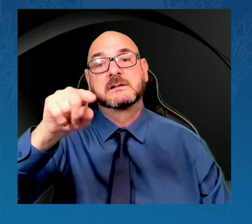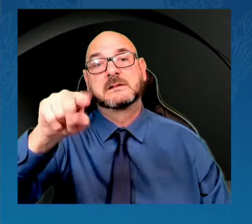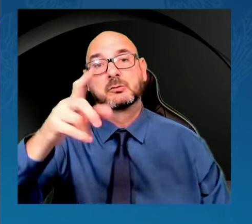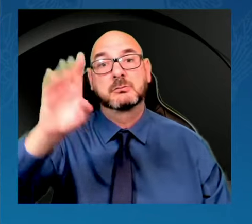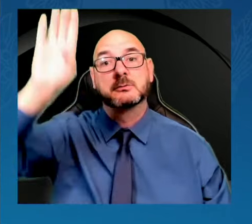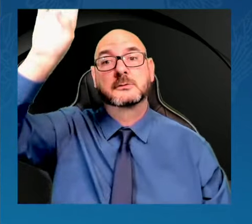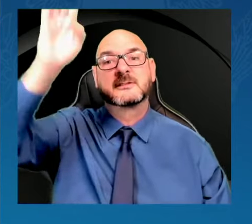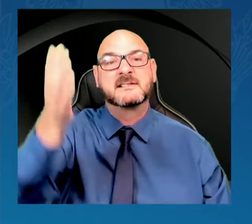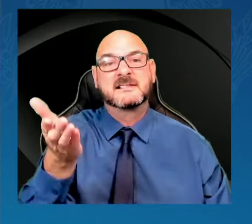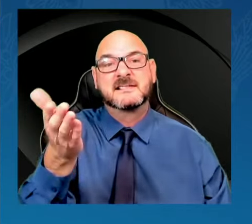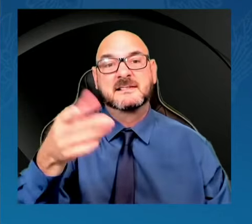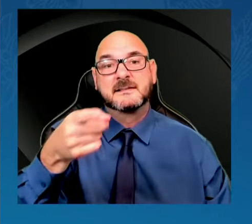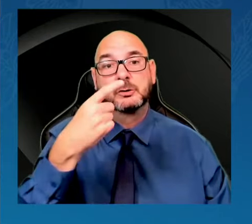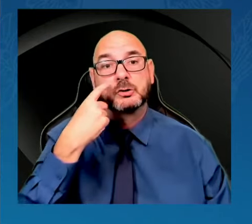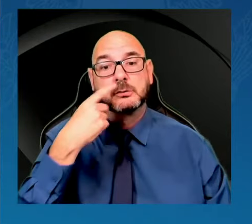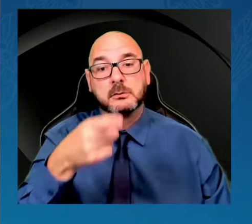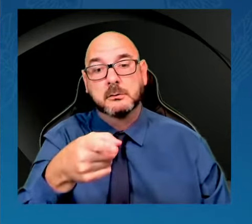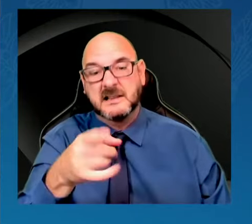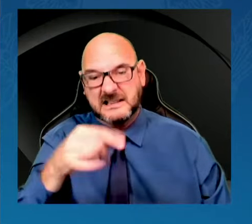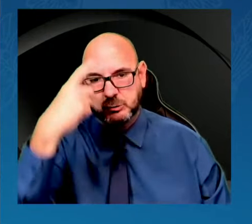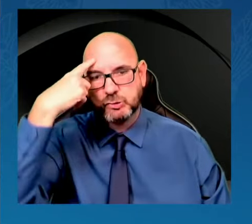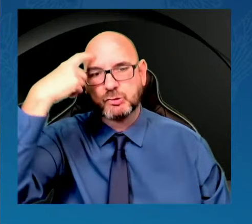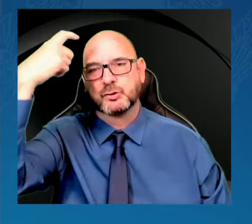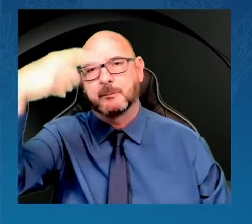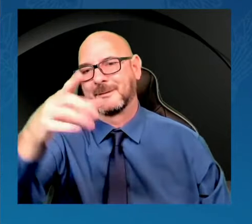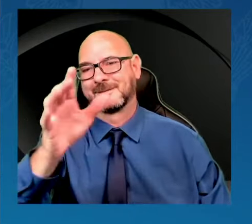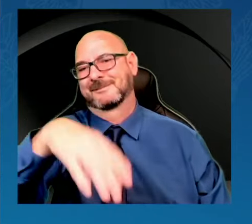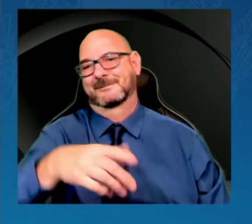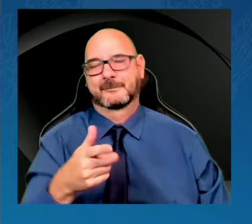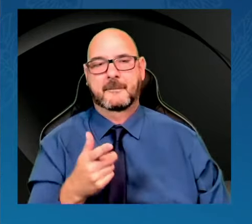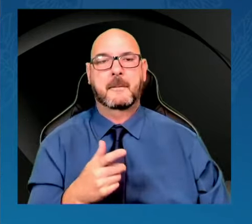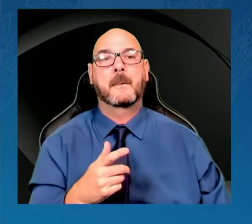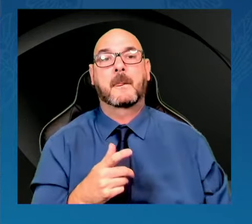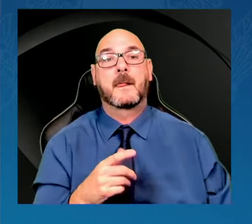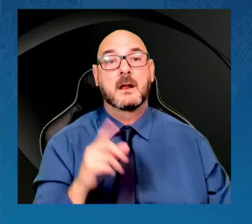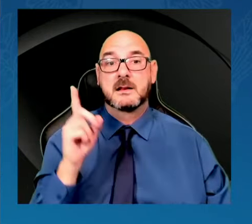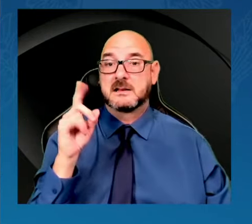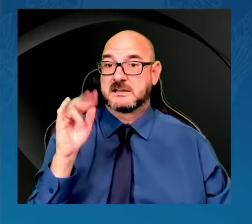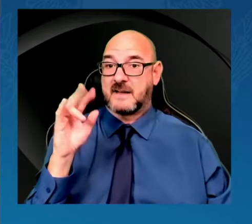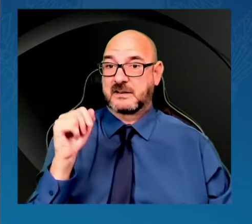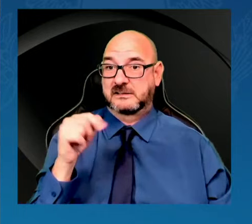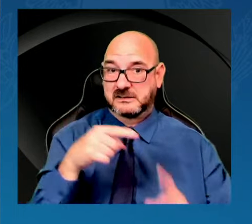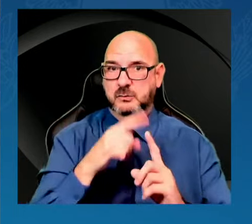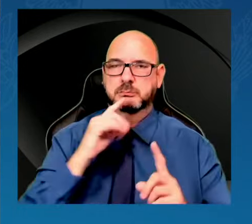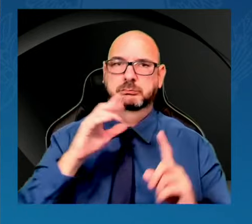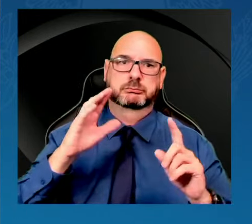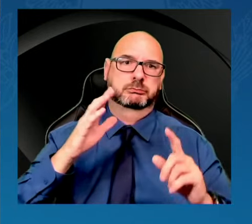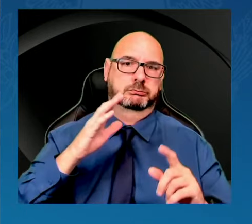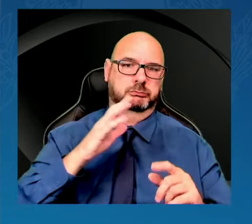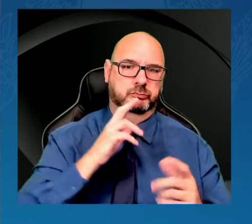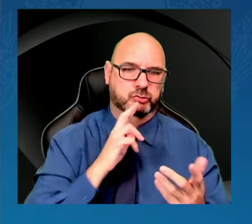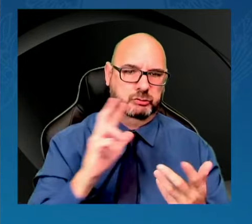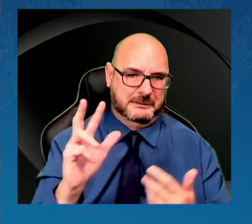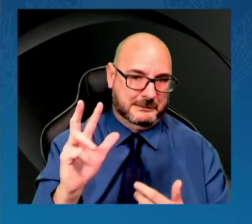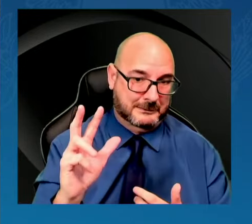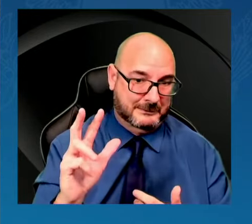So, Davis is only three. And I'm terrified not just about what his future looks like with the climate crisis,